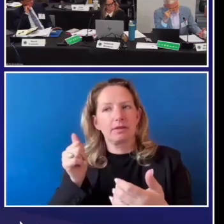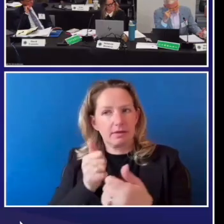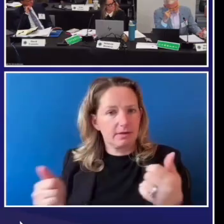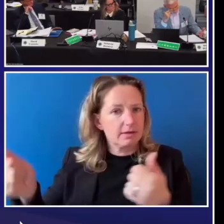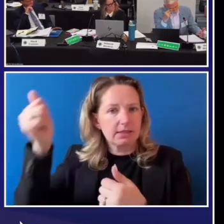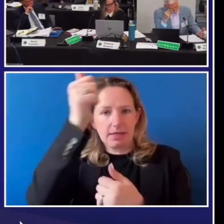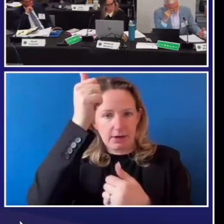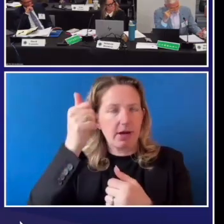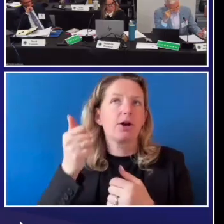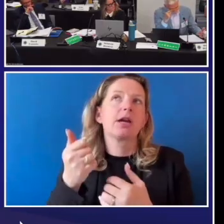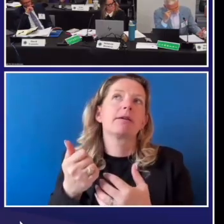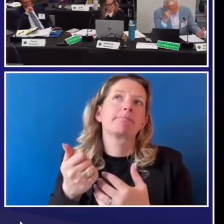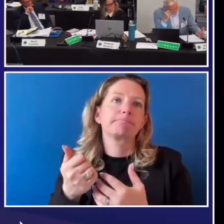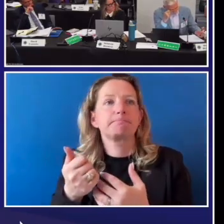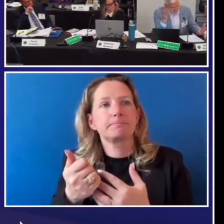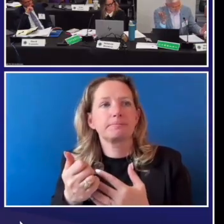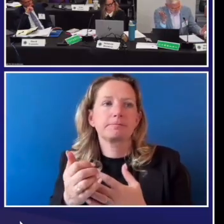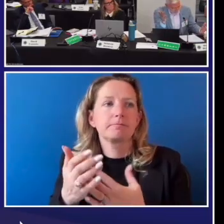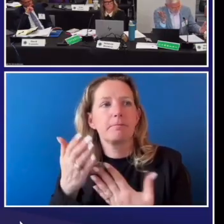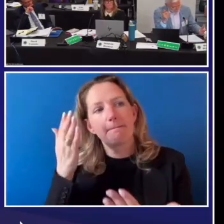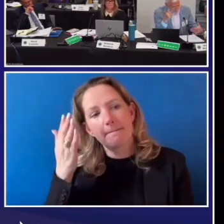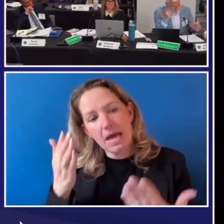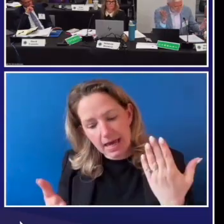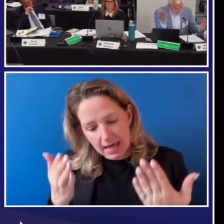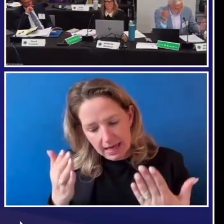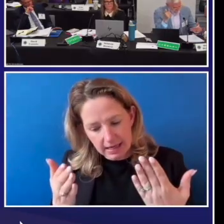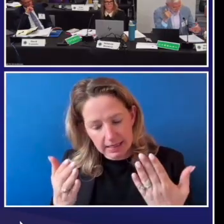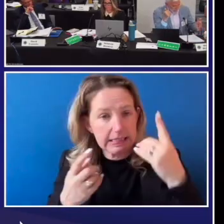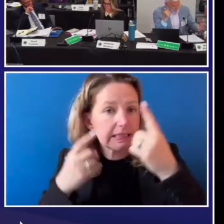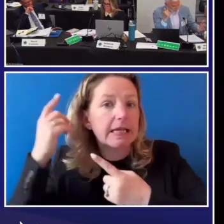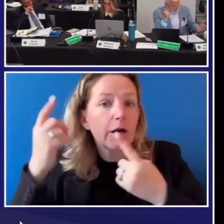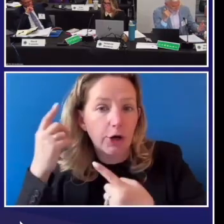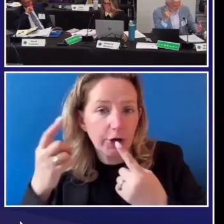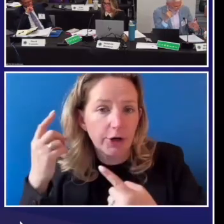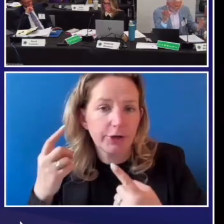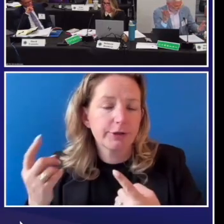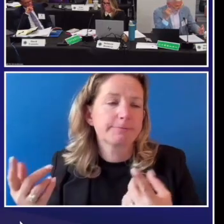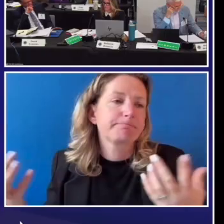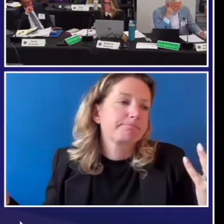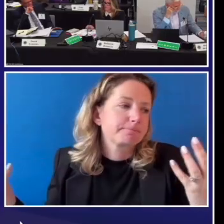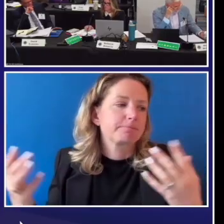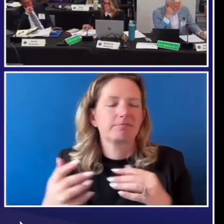you know, may, may, may consider, um, and turning it, you know, differently, that